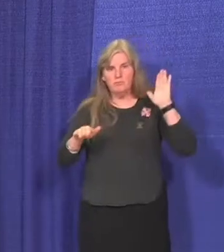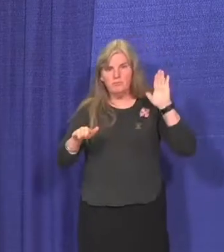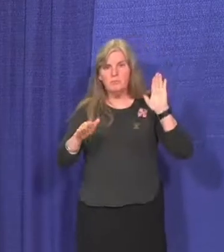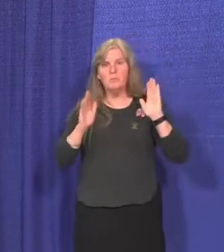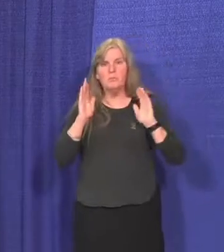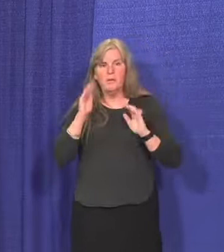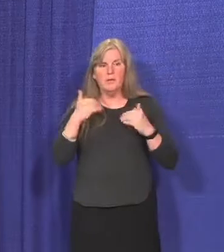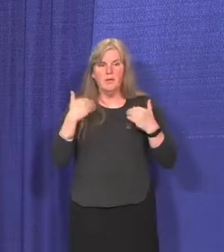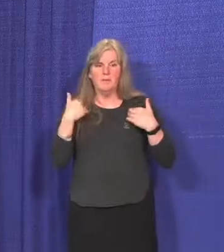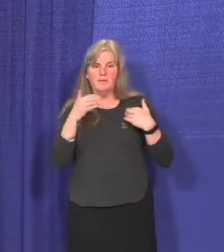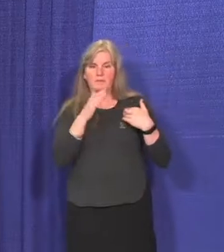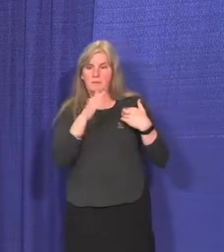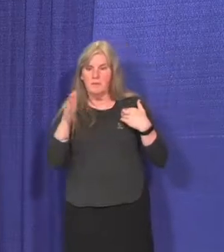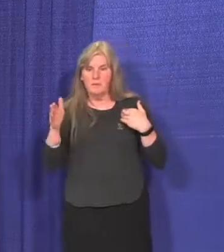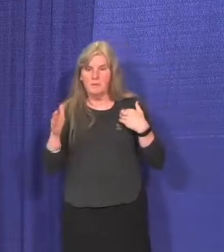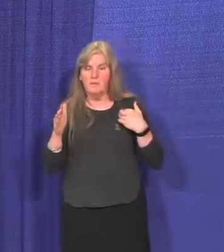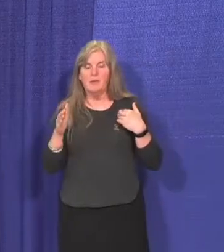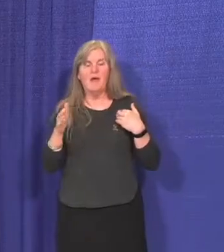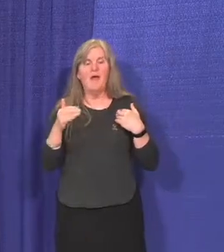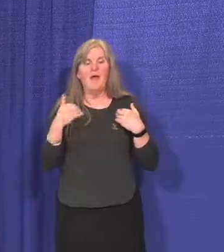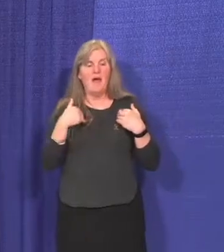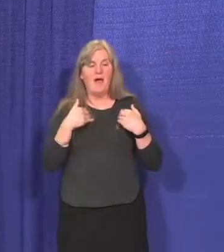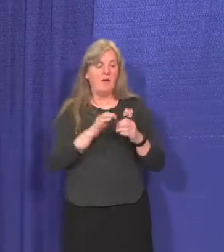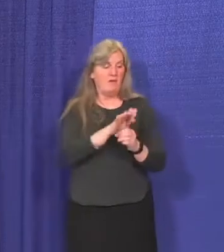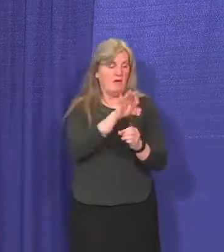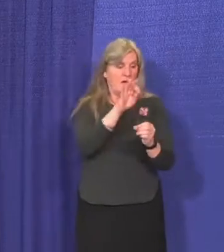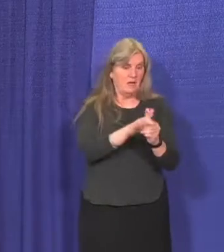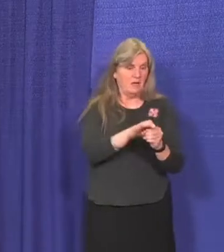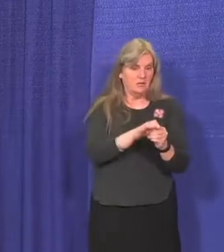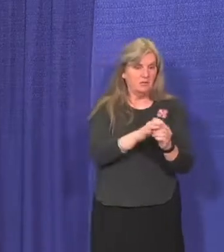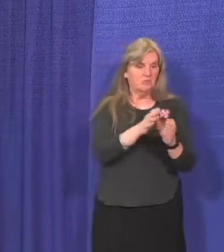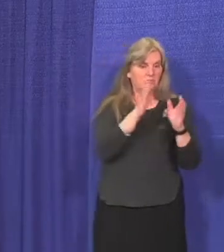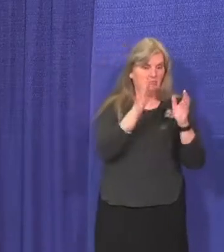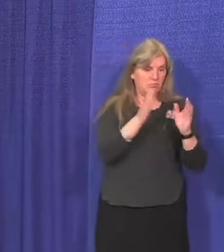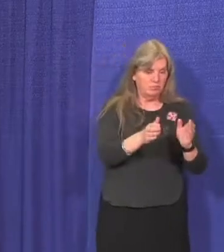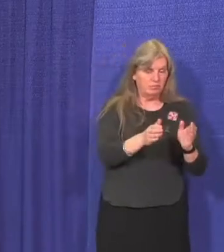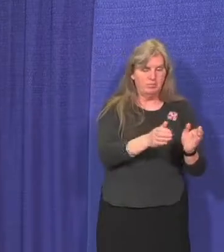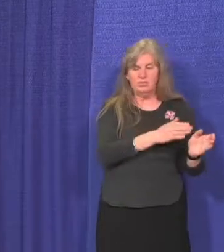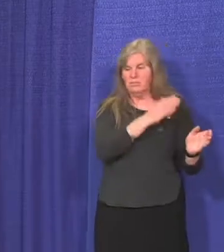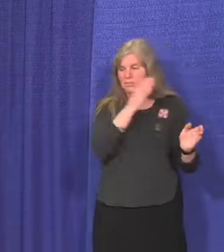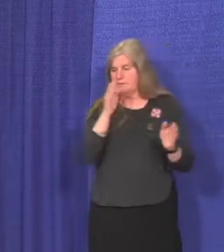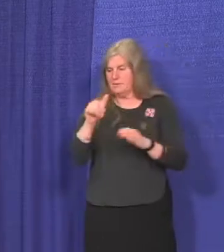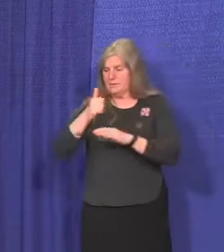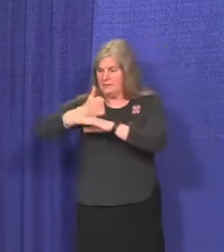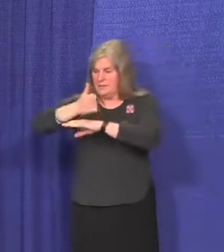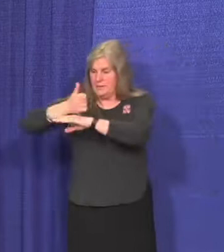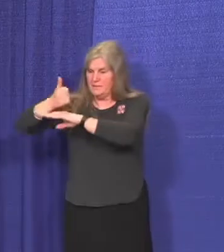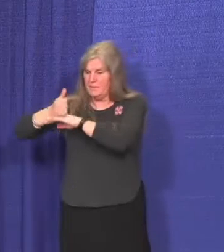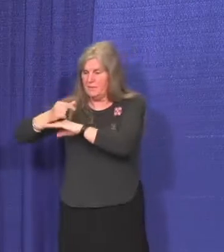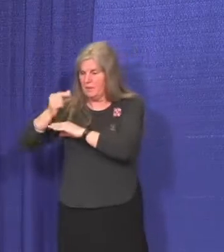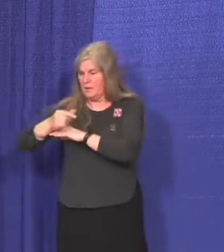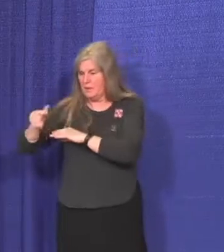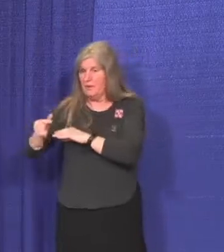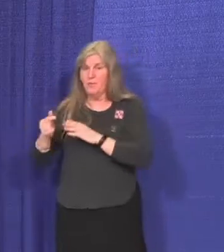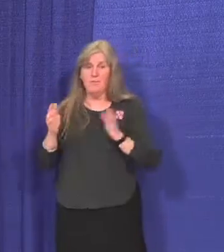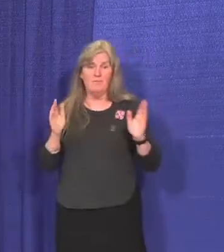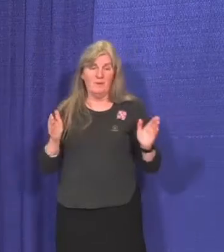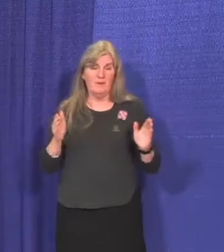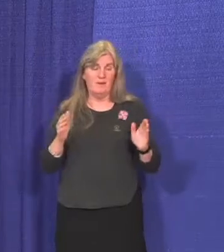We still have the ability for cabinet and those are happening so we've been having